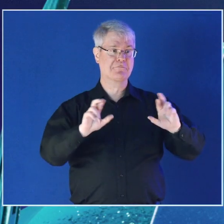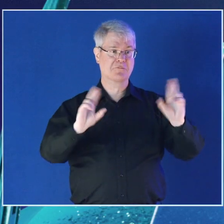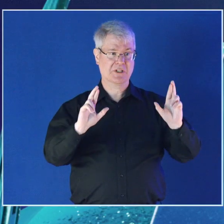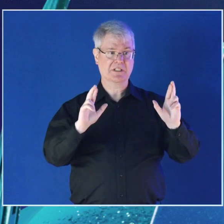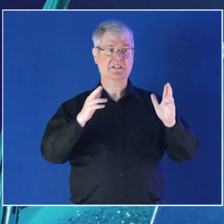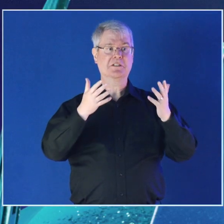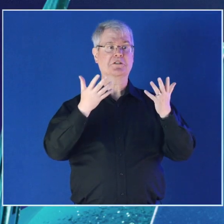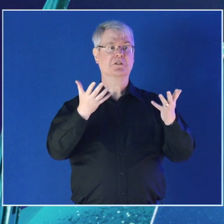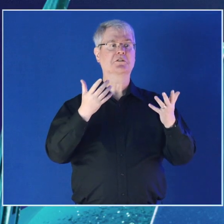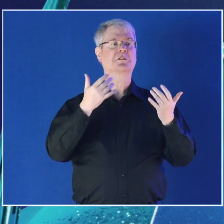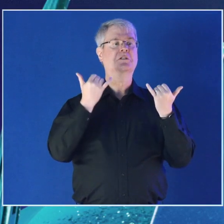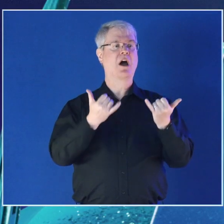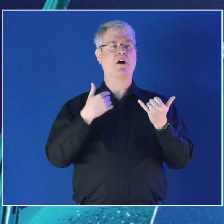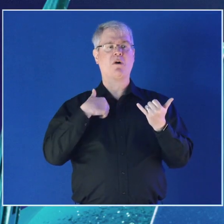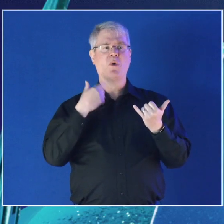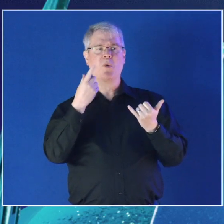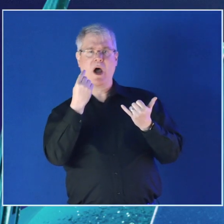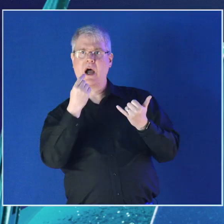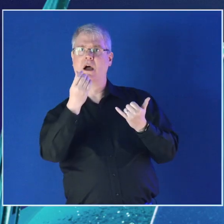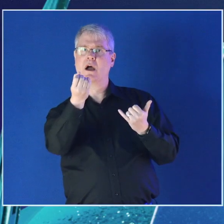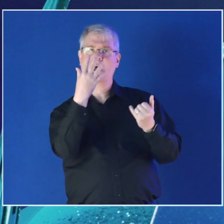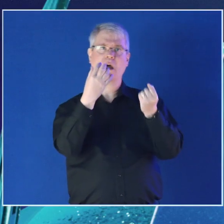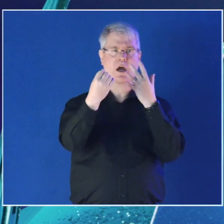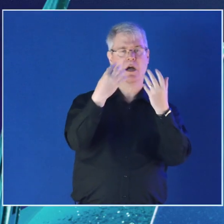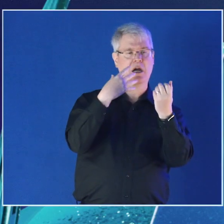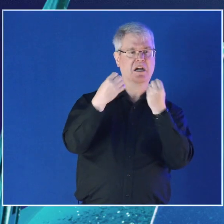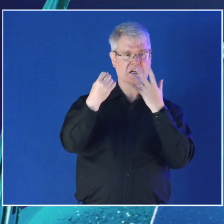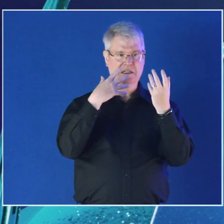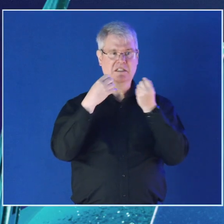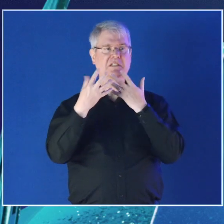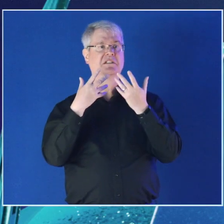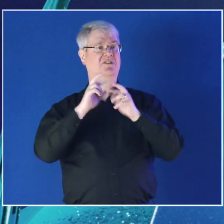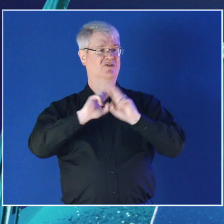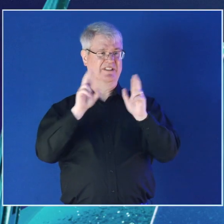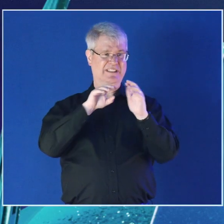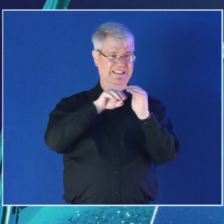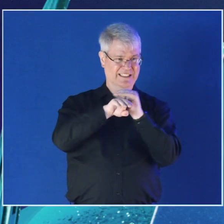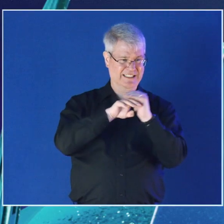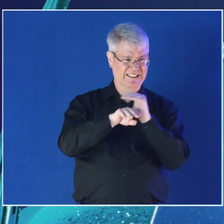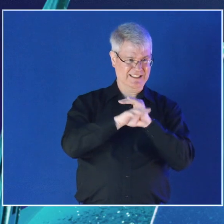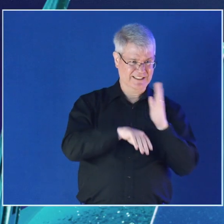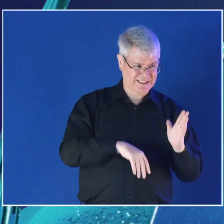because we have effective access right away, but we can still tap into third-party products